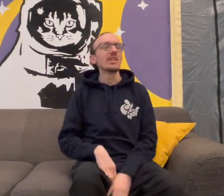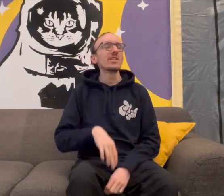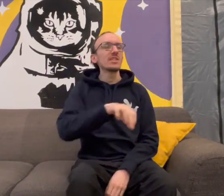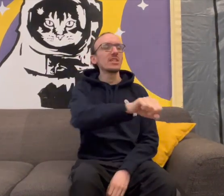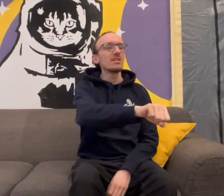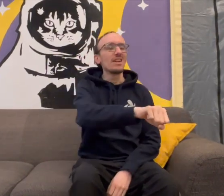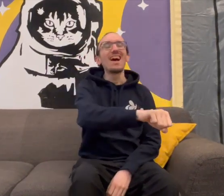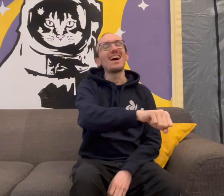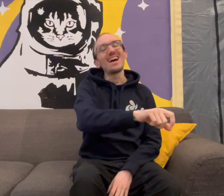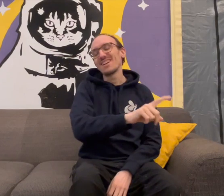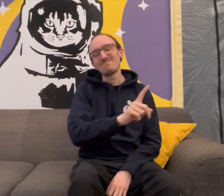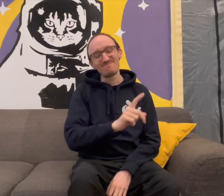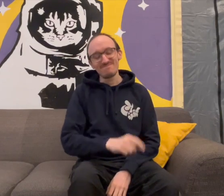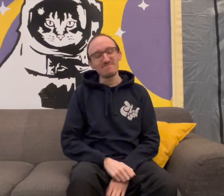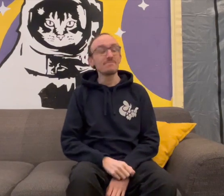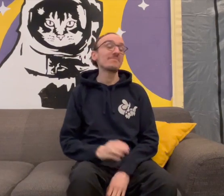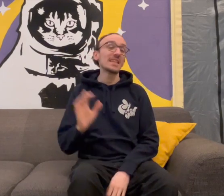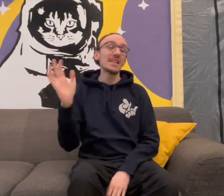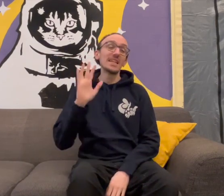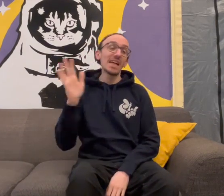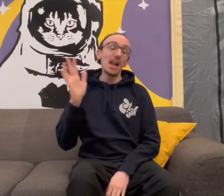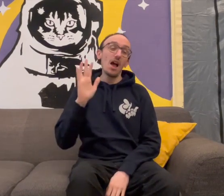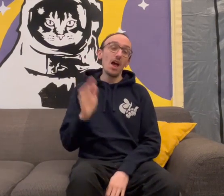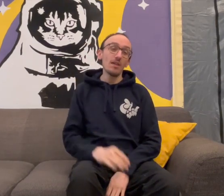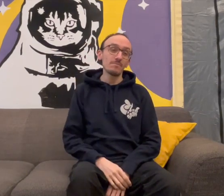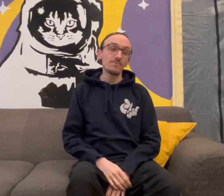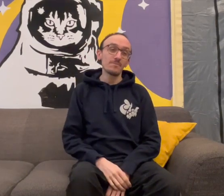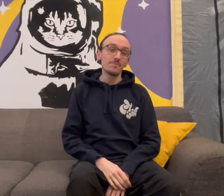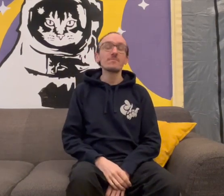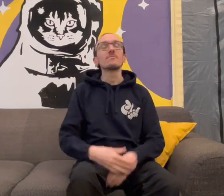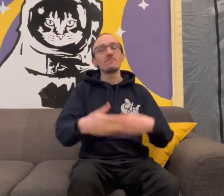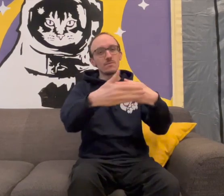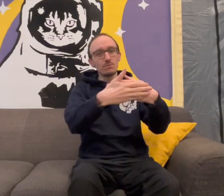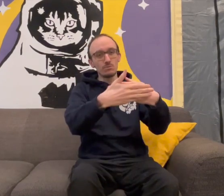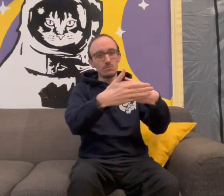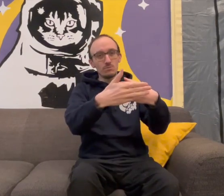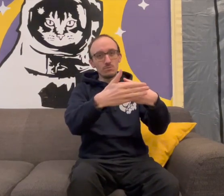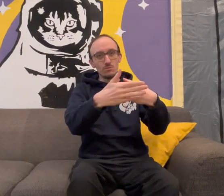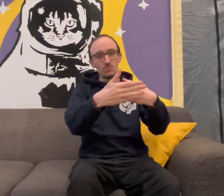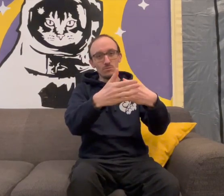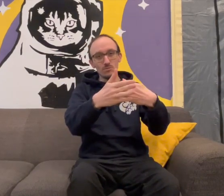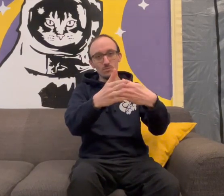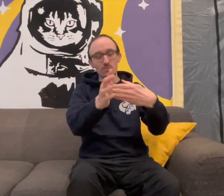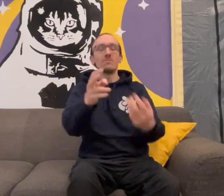I start opening it and then remember: I just have to wave my hand and it opens automatically.